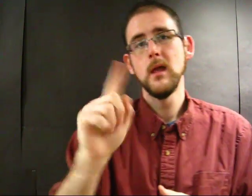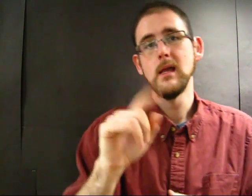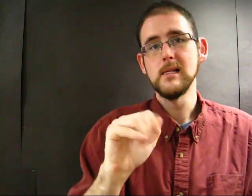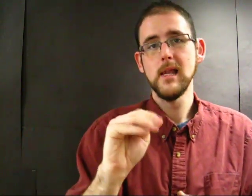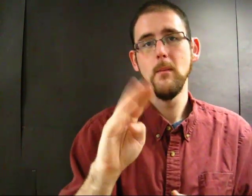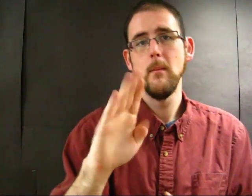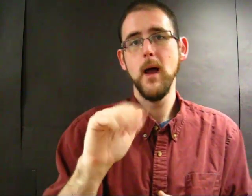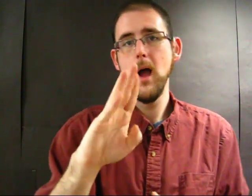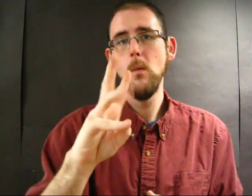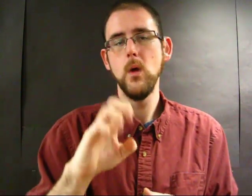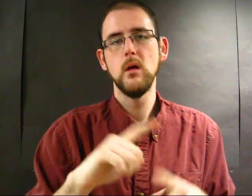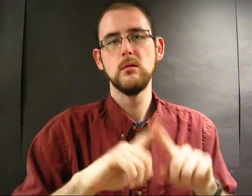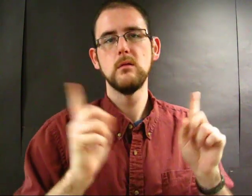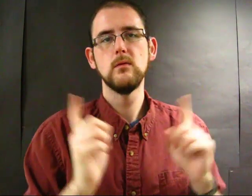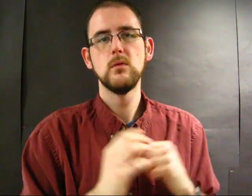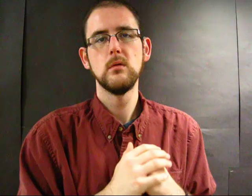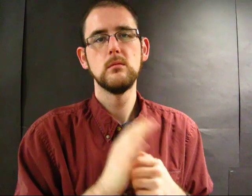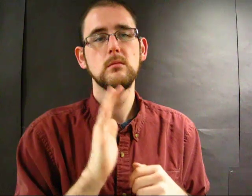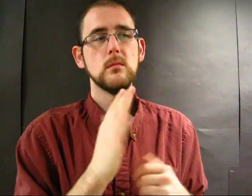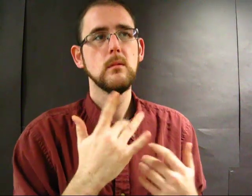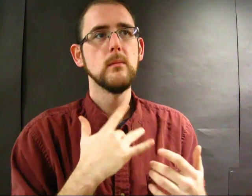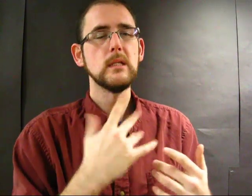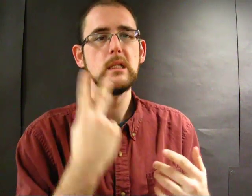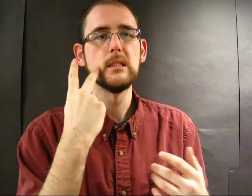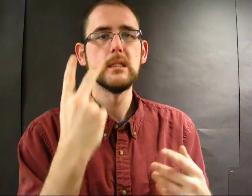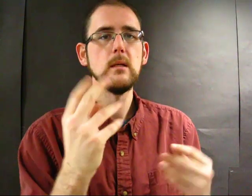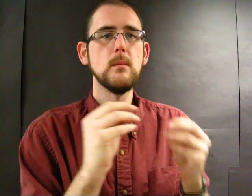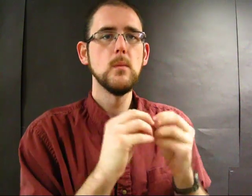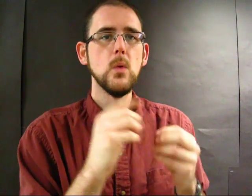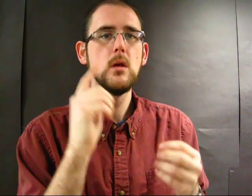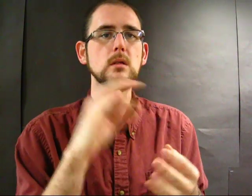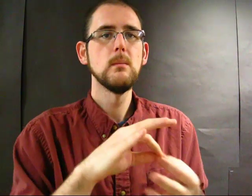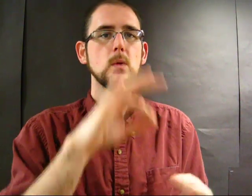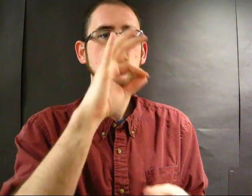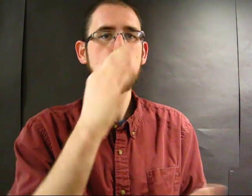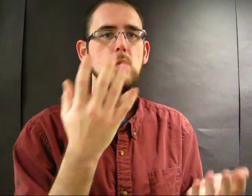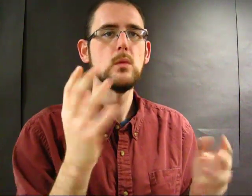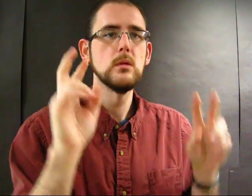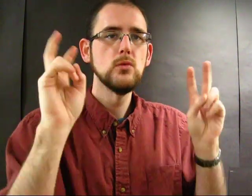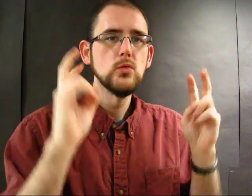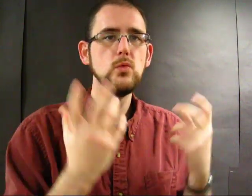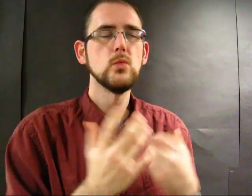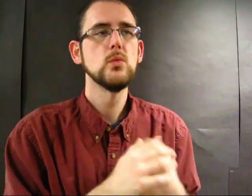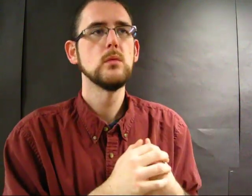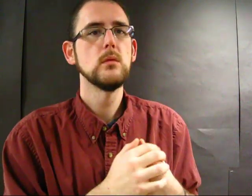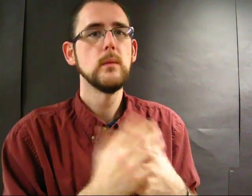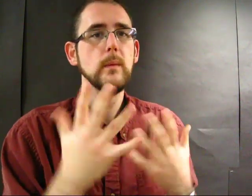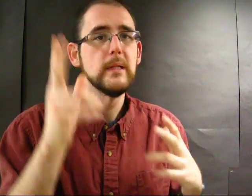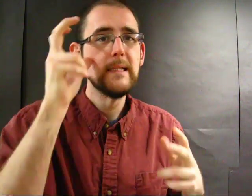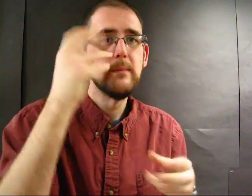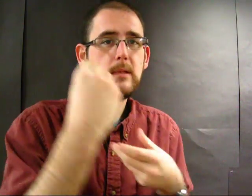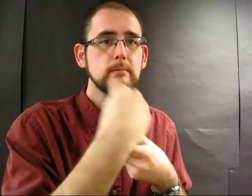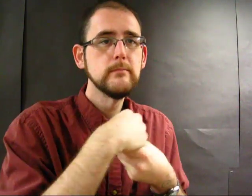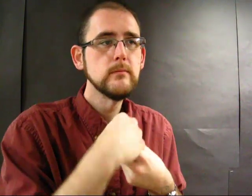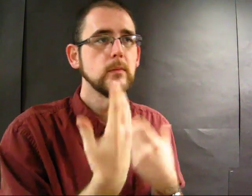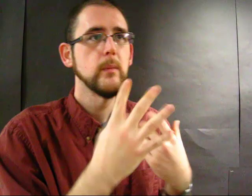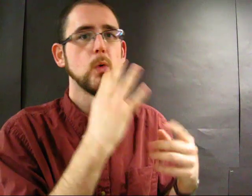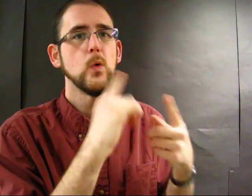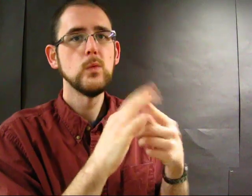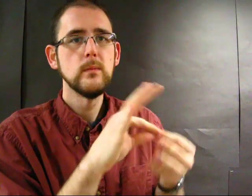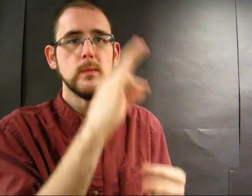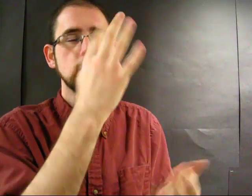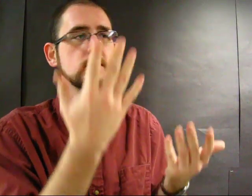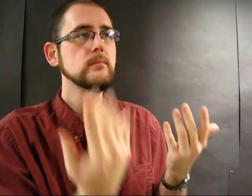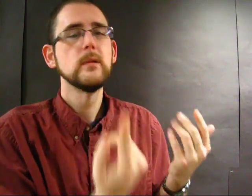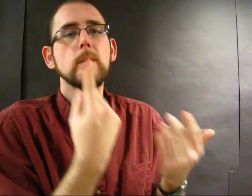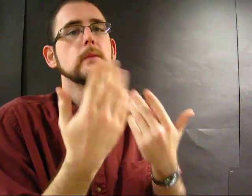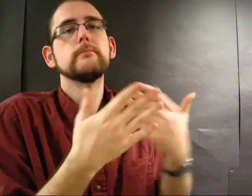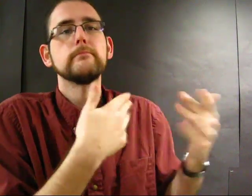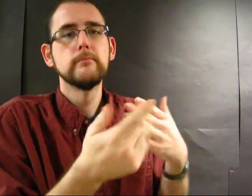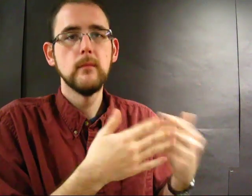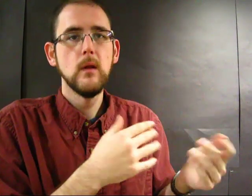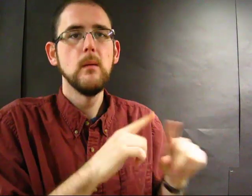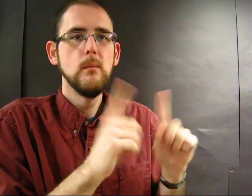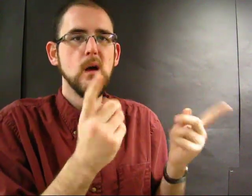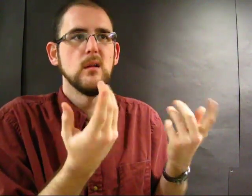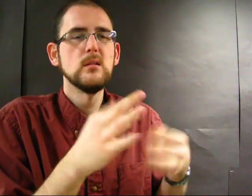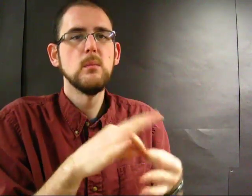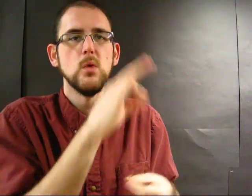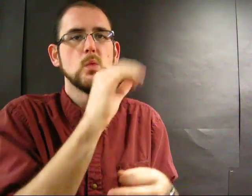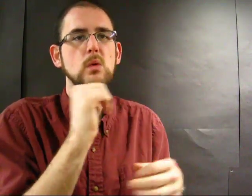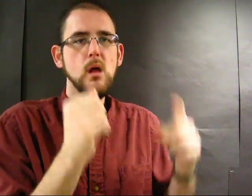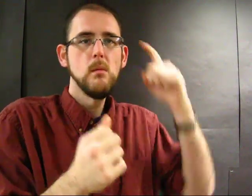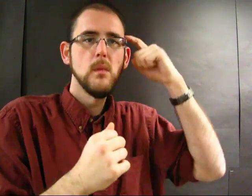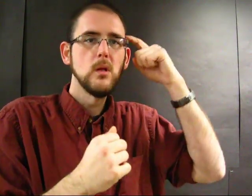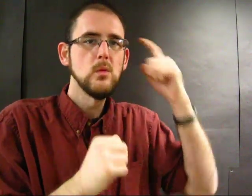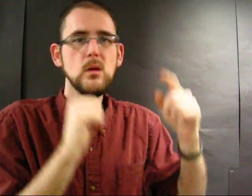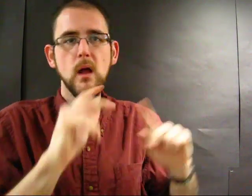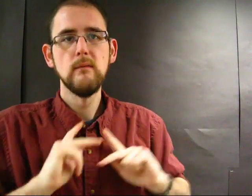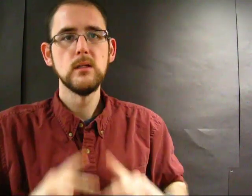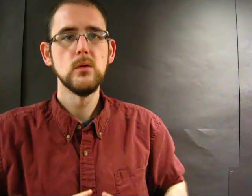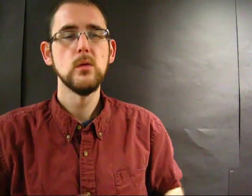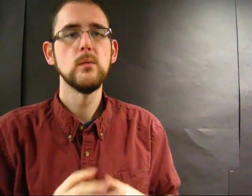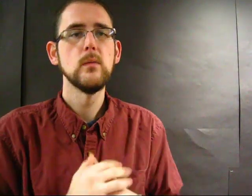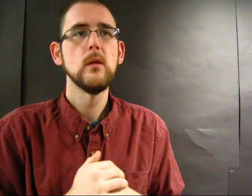In Zimbabwe it's different -- it's sort of a spirital issue, not a mental or physical one.